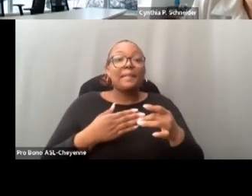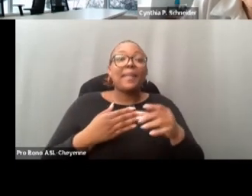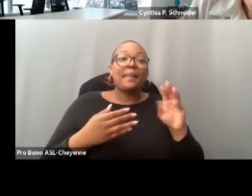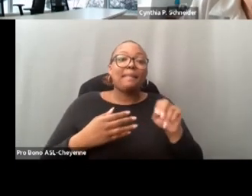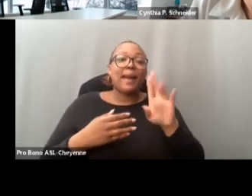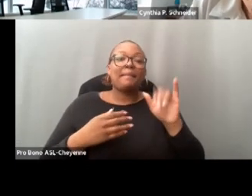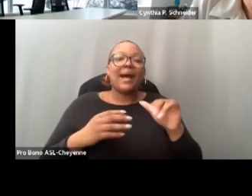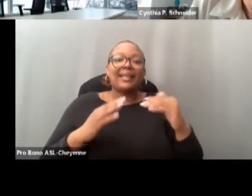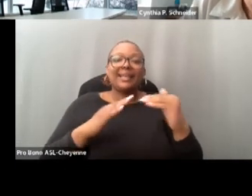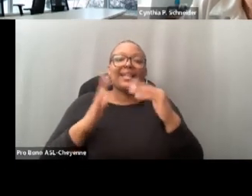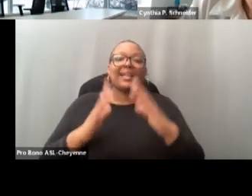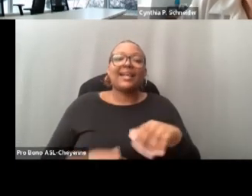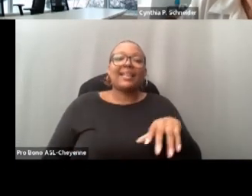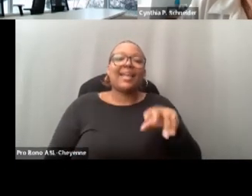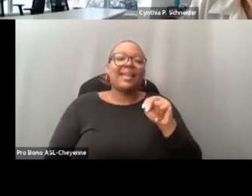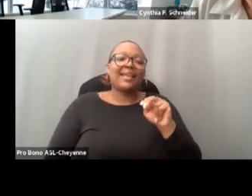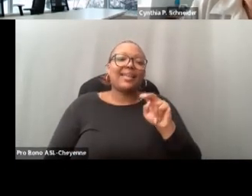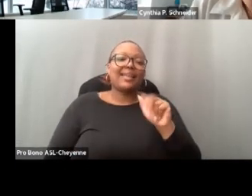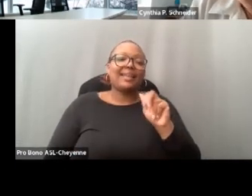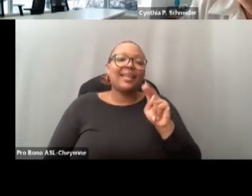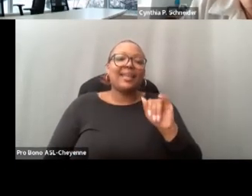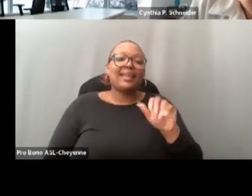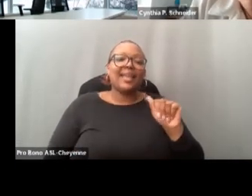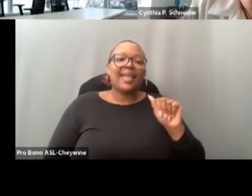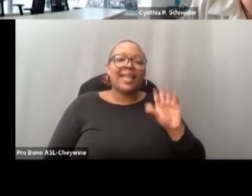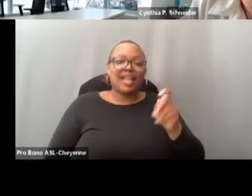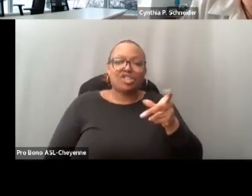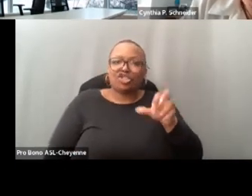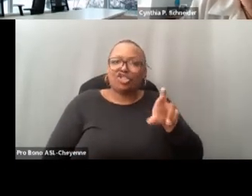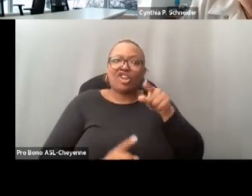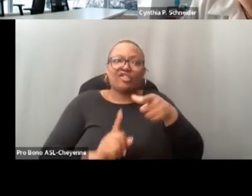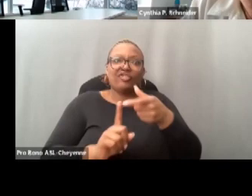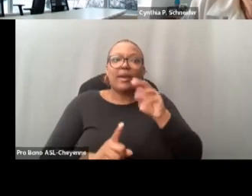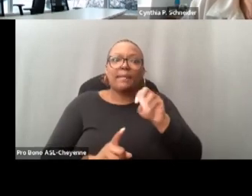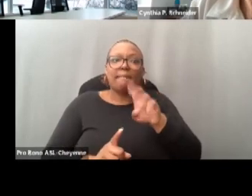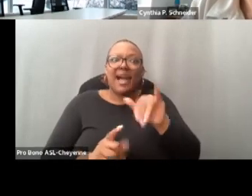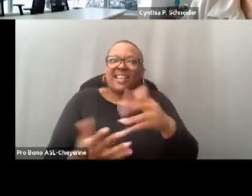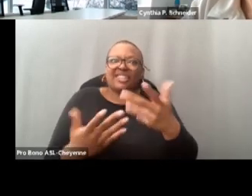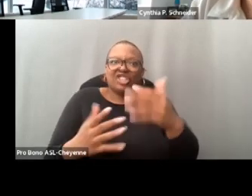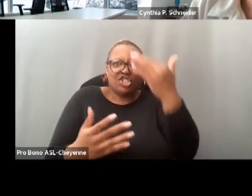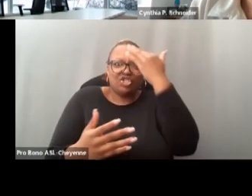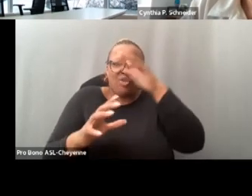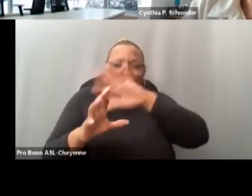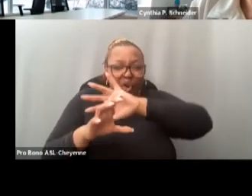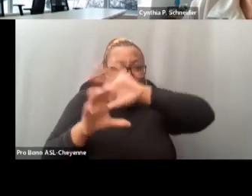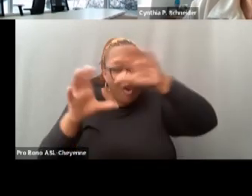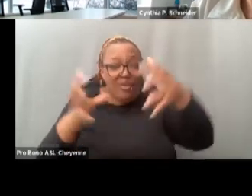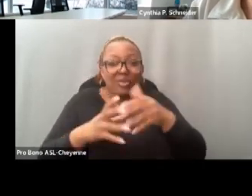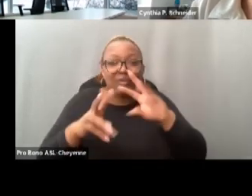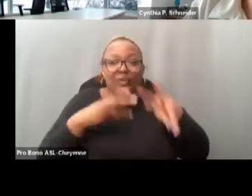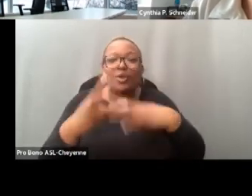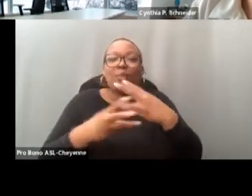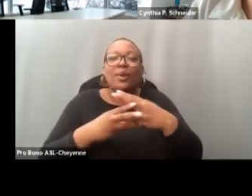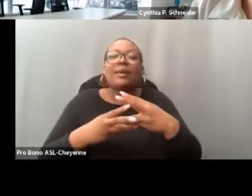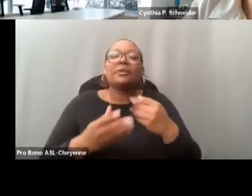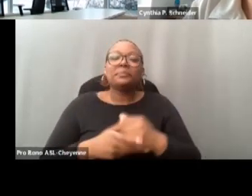Manny Ansar, who is, you know, known around the world and we're gonna have to have some words